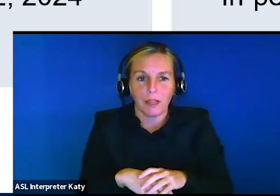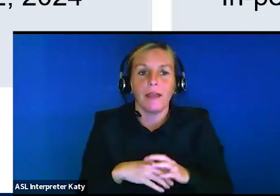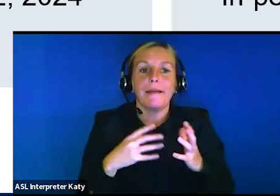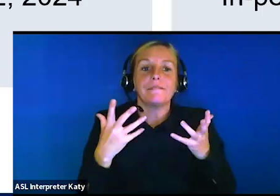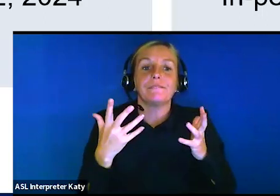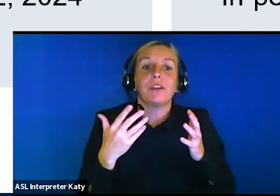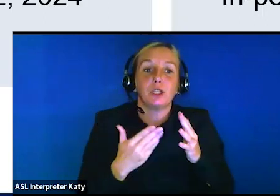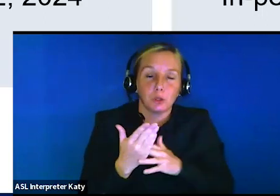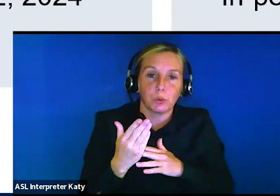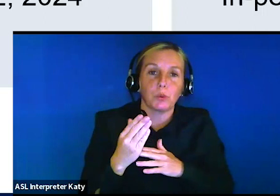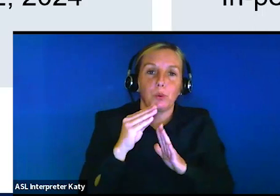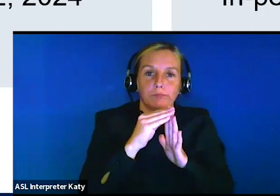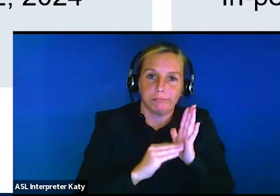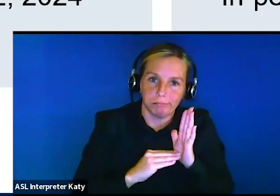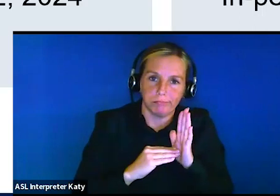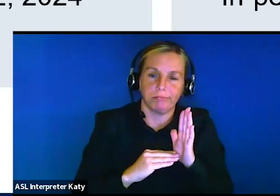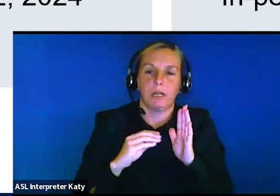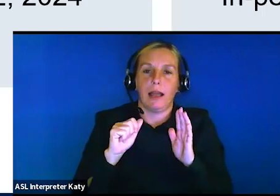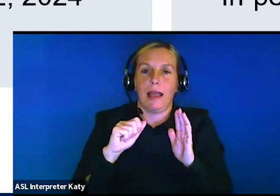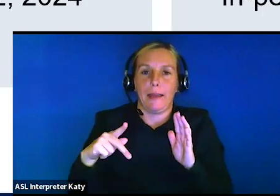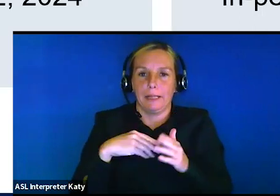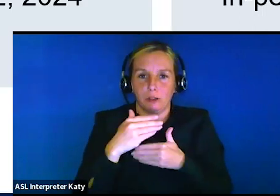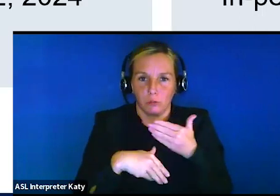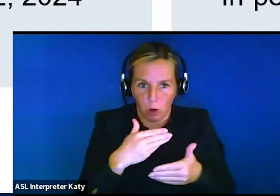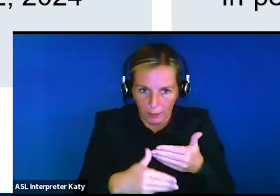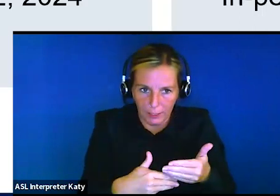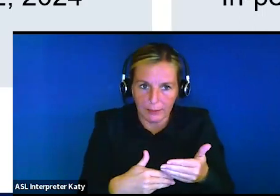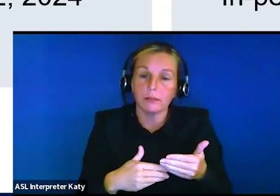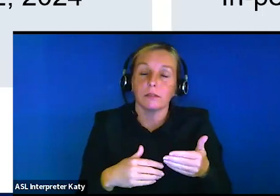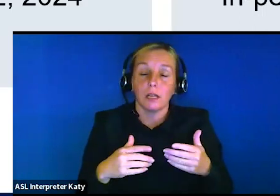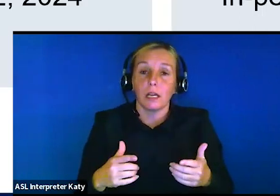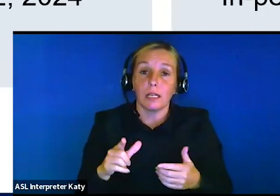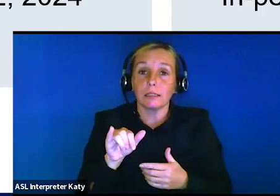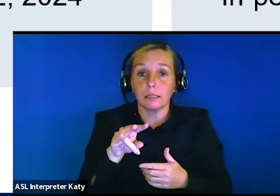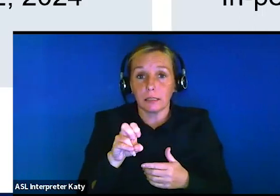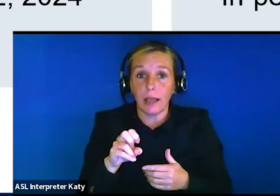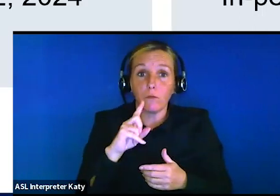application process, which is live, we invite you as a state, territory